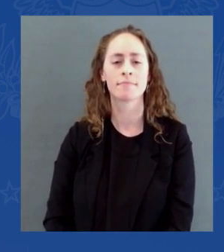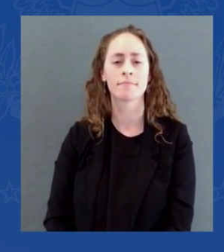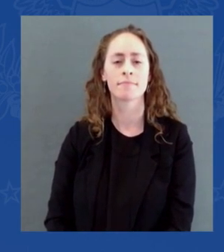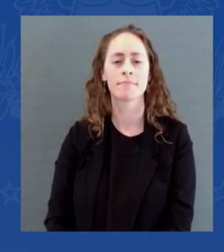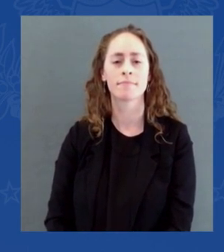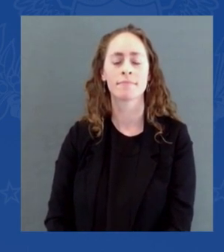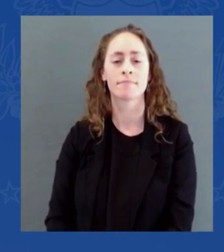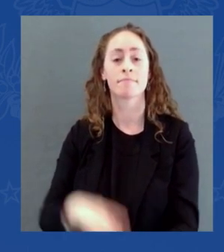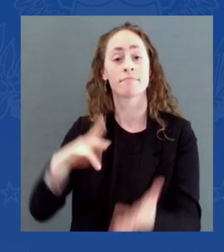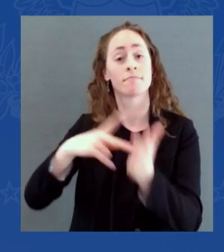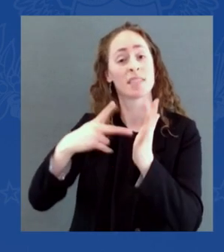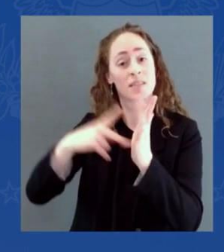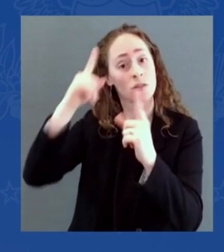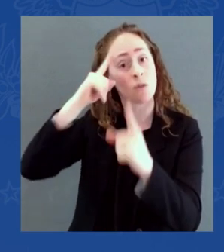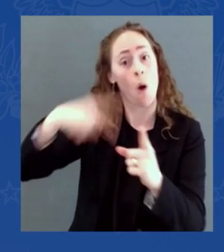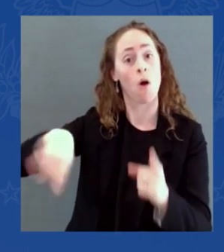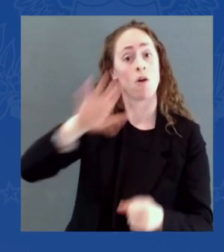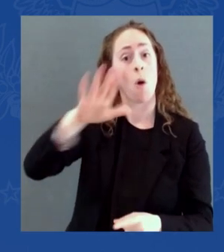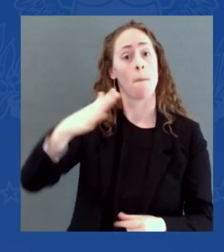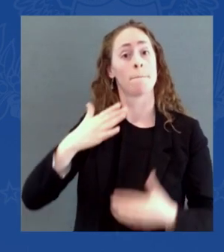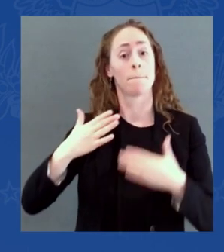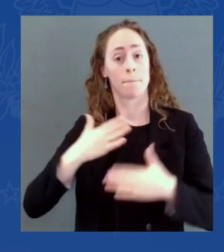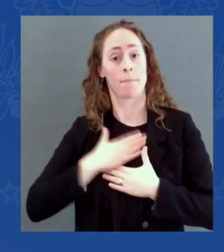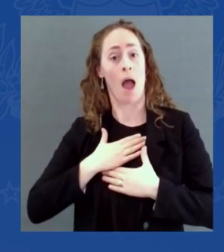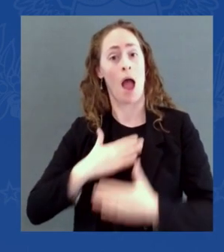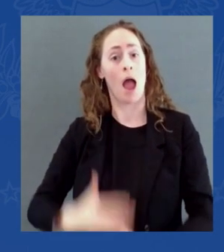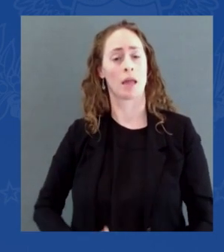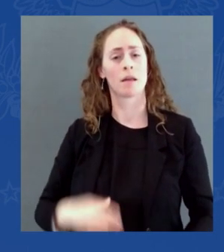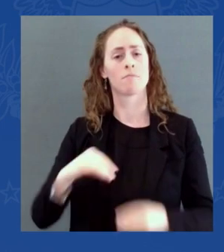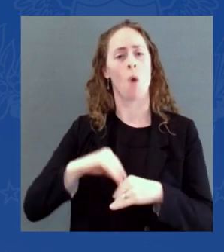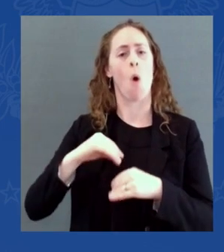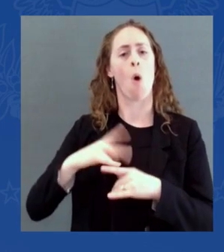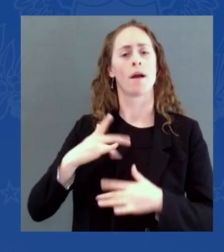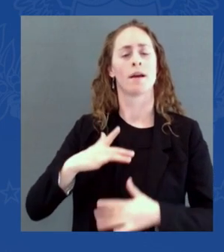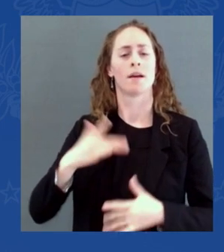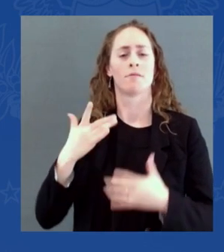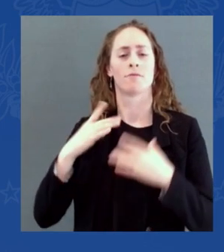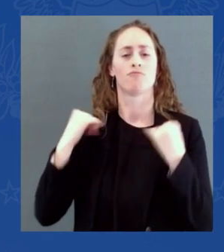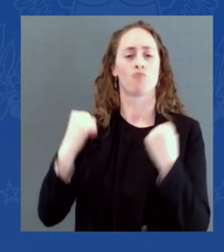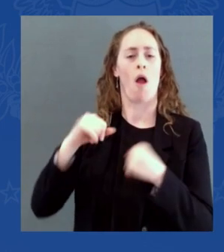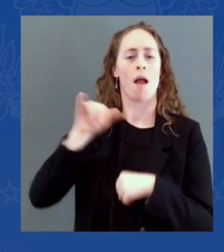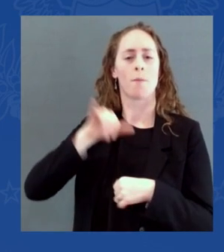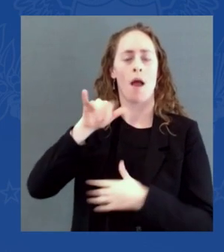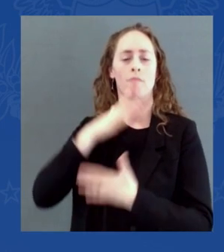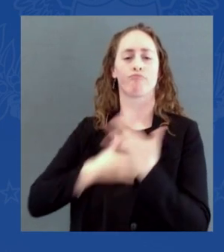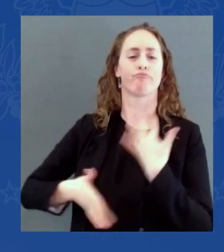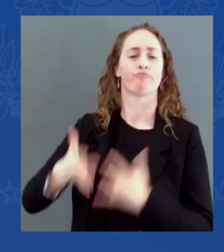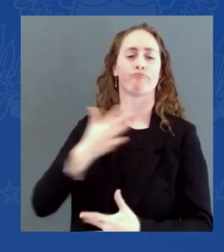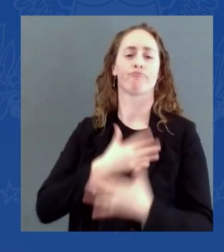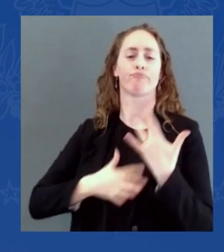And the Centers for Disease Control and Prevention -- the CDC; the Food and Drug Administration -- the FDA; and our top public